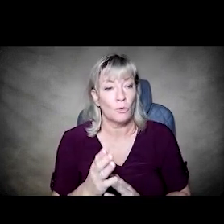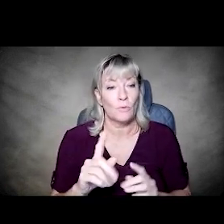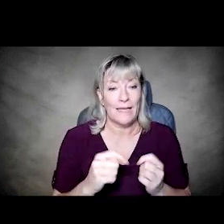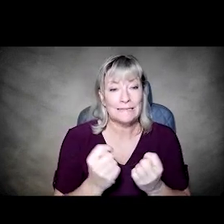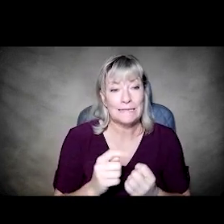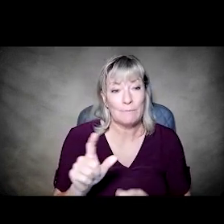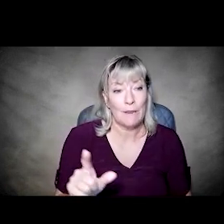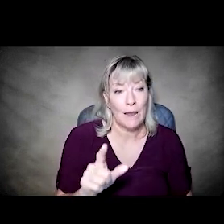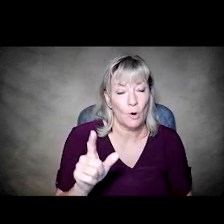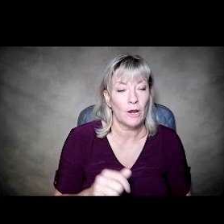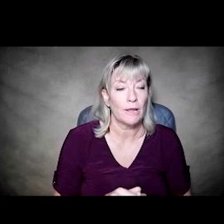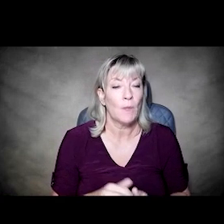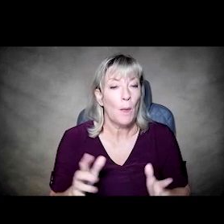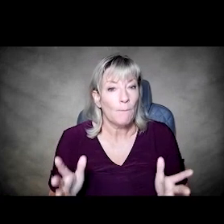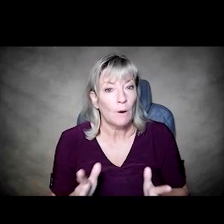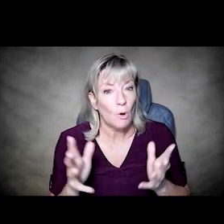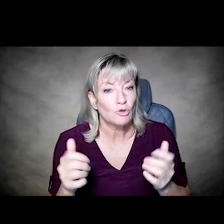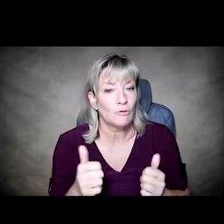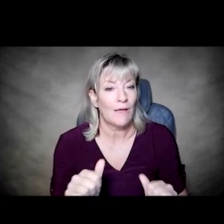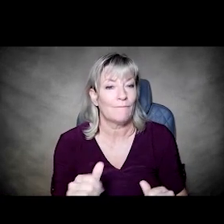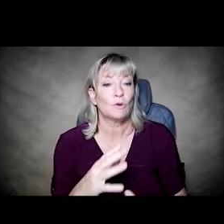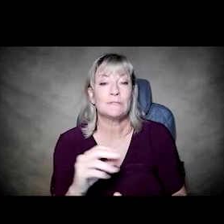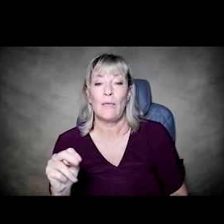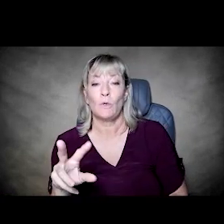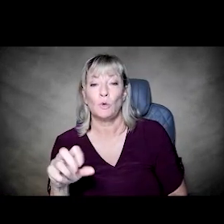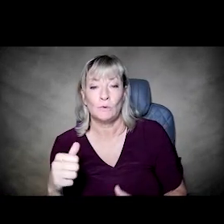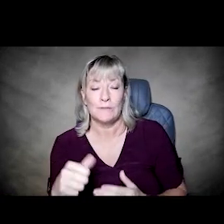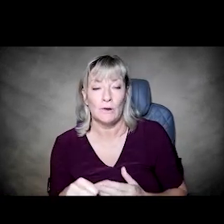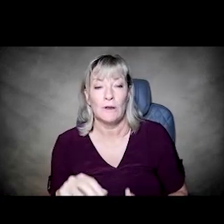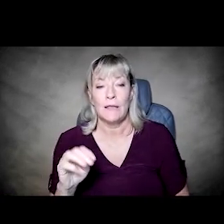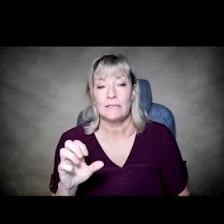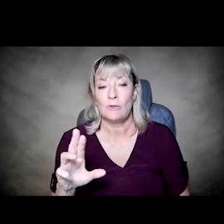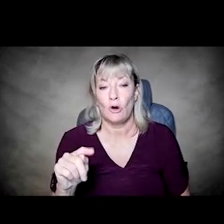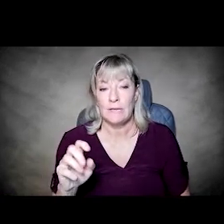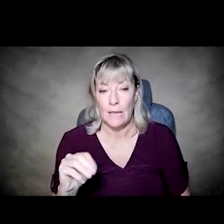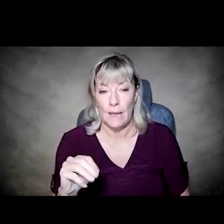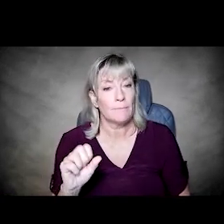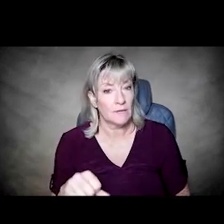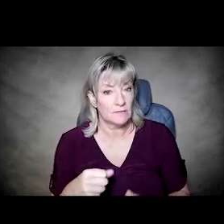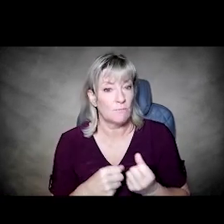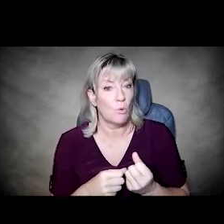library, promotional efforts, and newsletter. NCRTM can also support you with